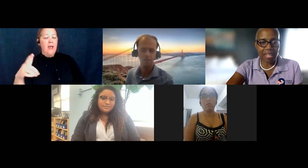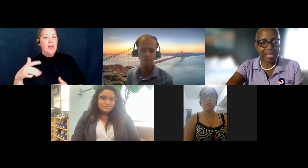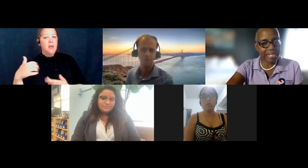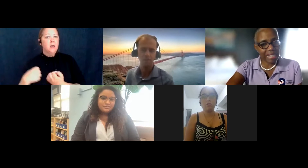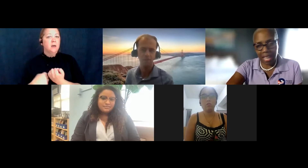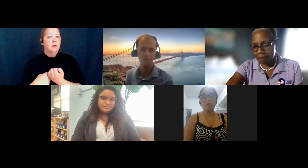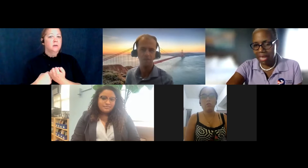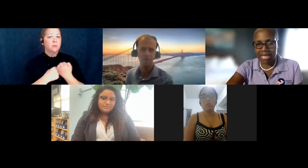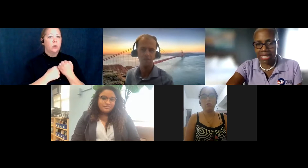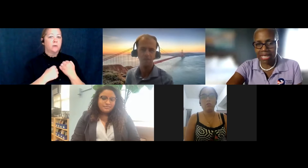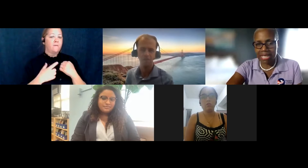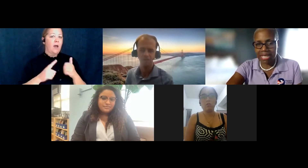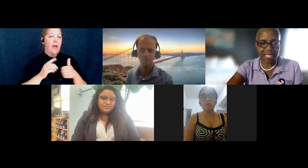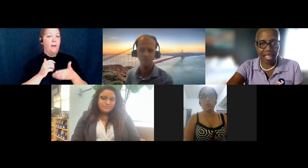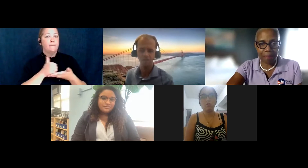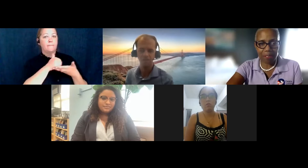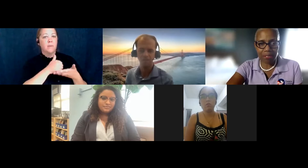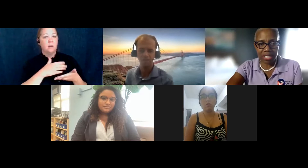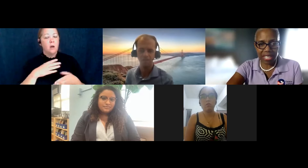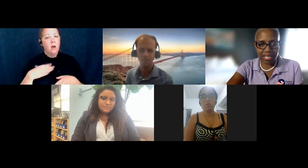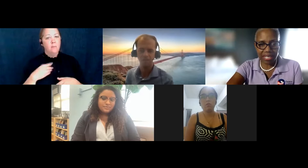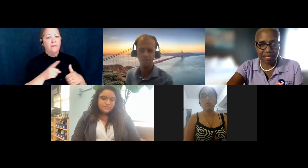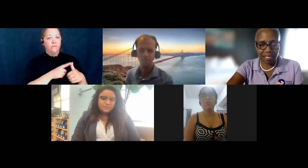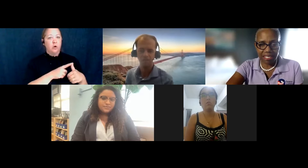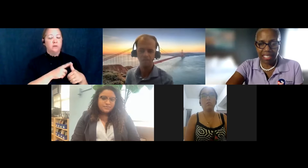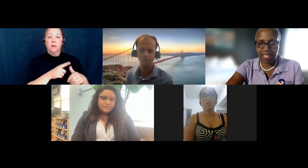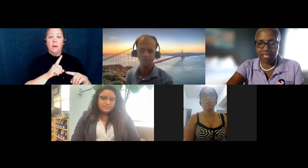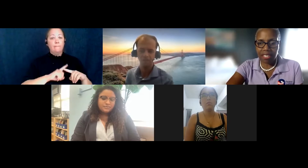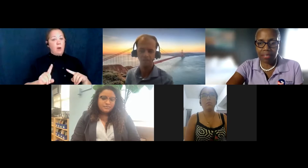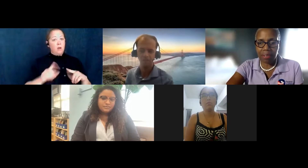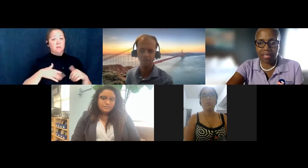I did not make it in at that time and I was rejected. All of the other ones,